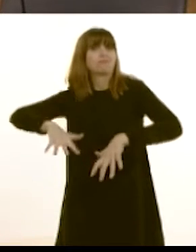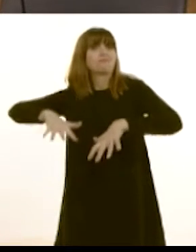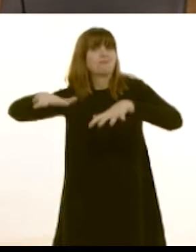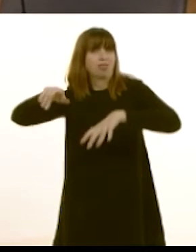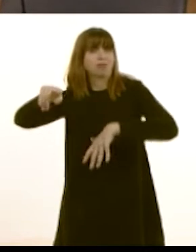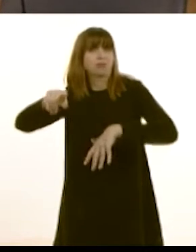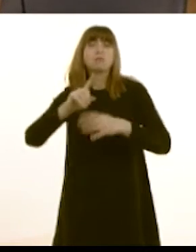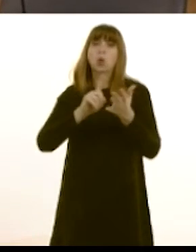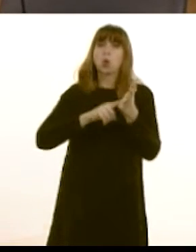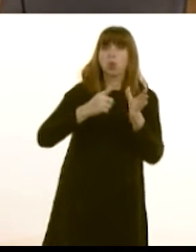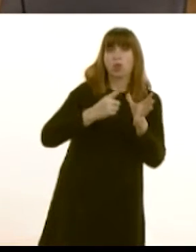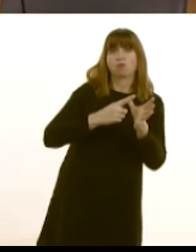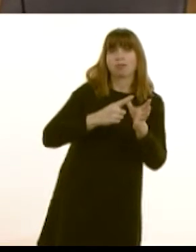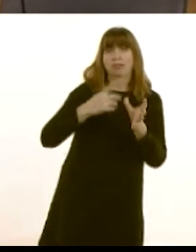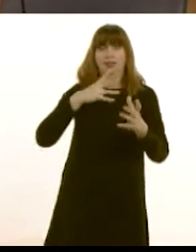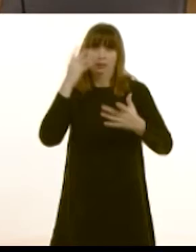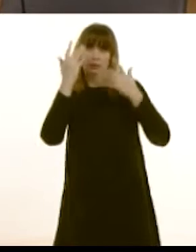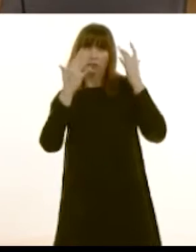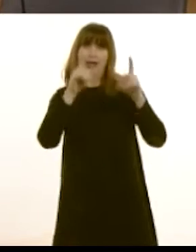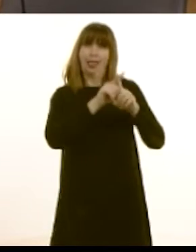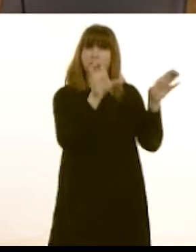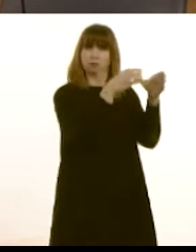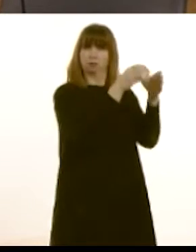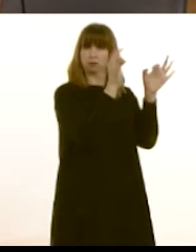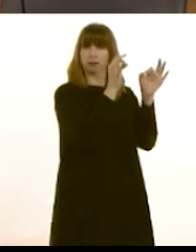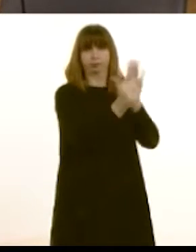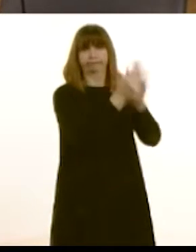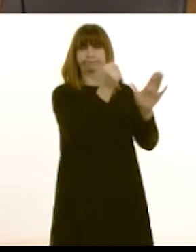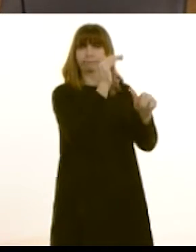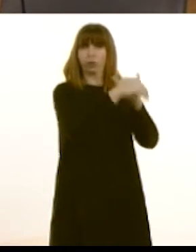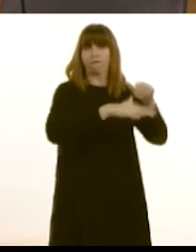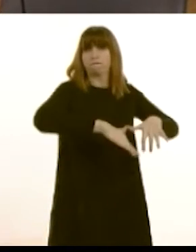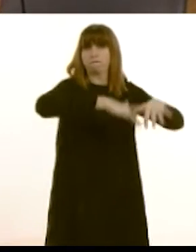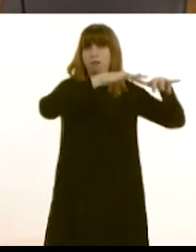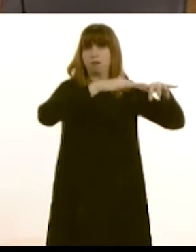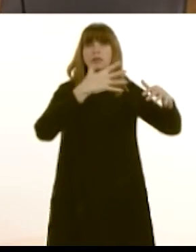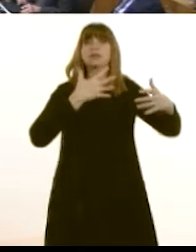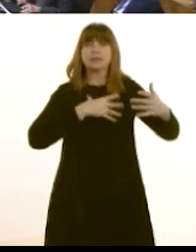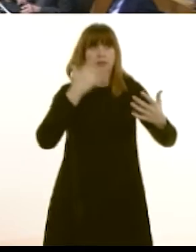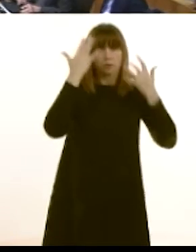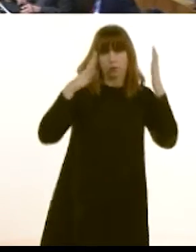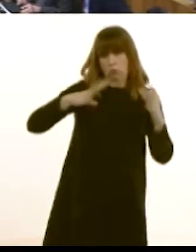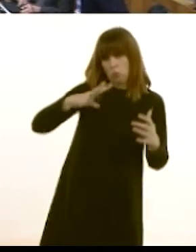will local authorities as the flood authorities, as to where new pressures may arise and then, of course, deal with them. Andrew R.T.